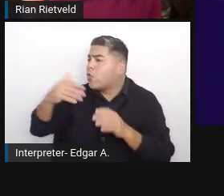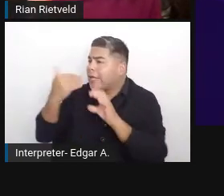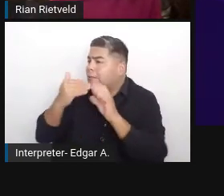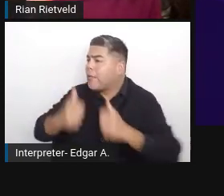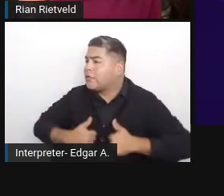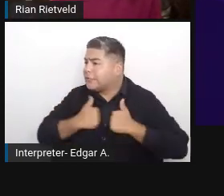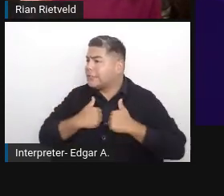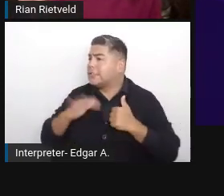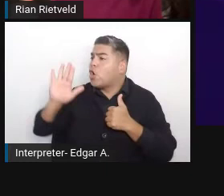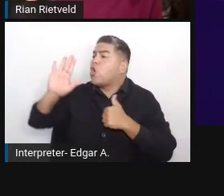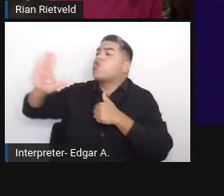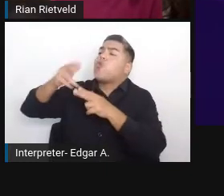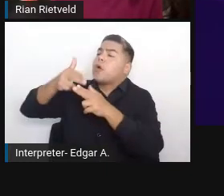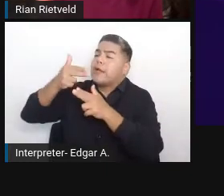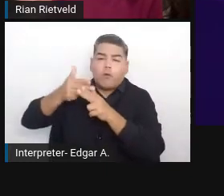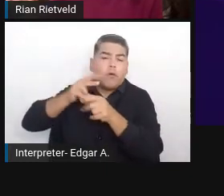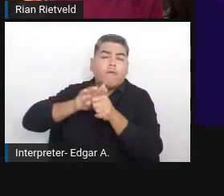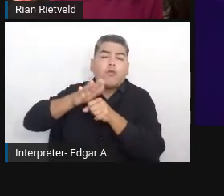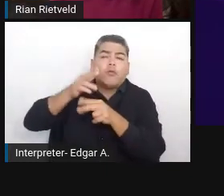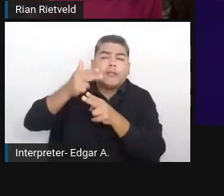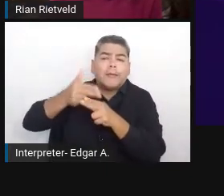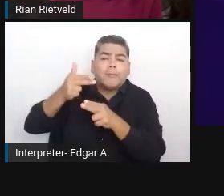These fields required is just too generic.